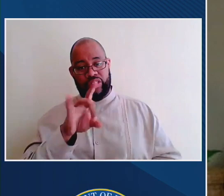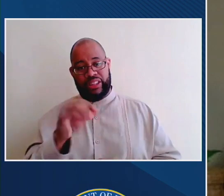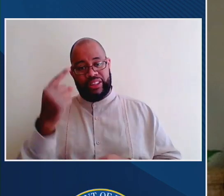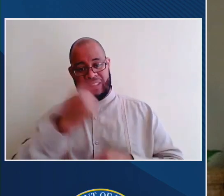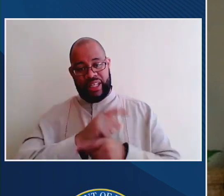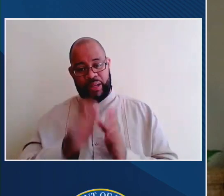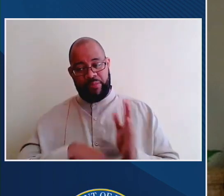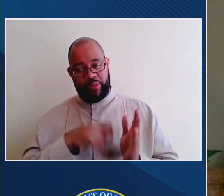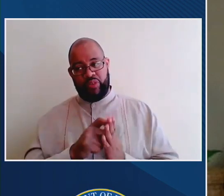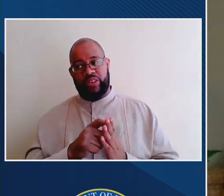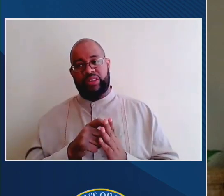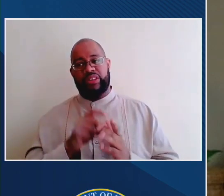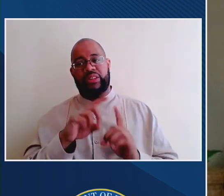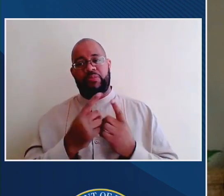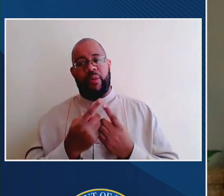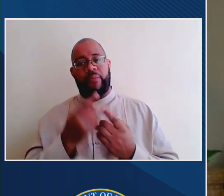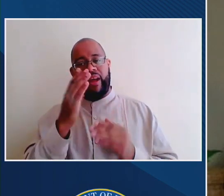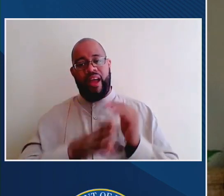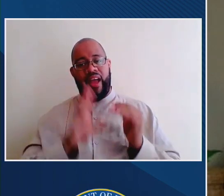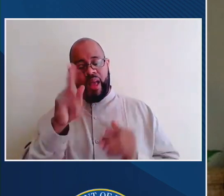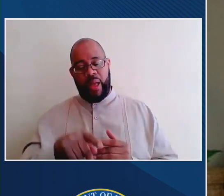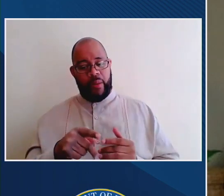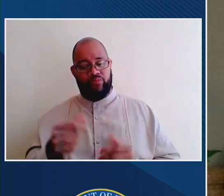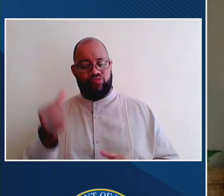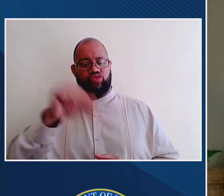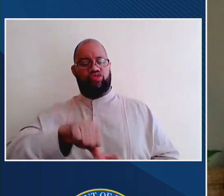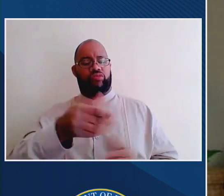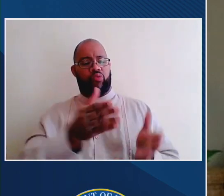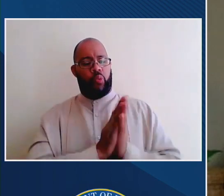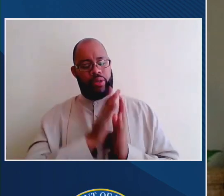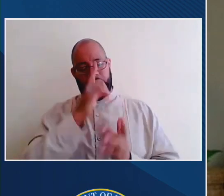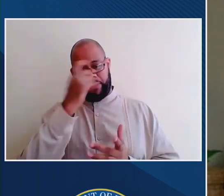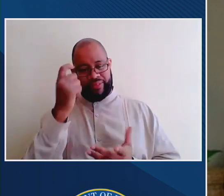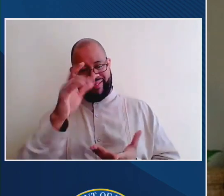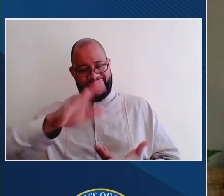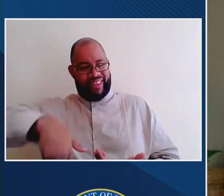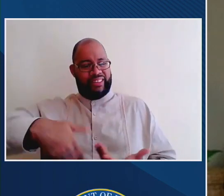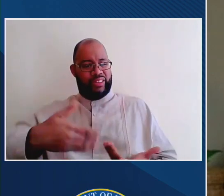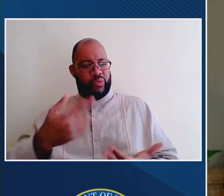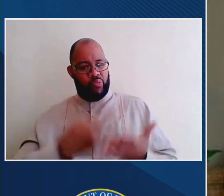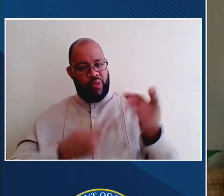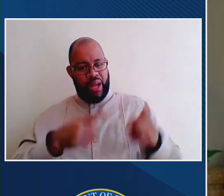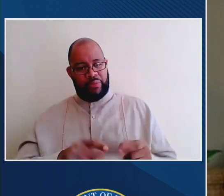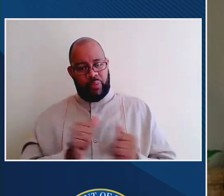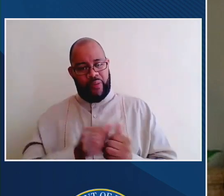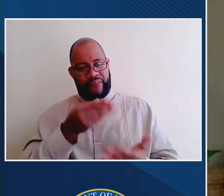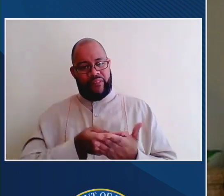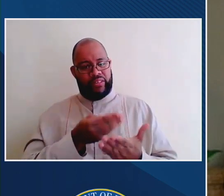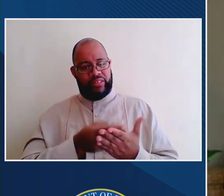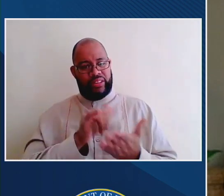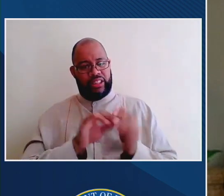Department ends up rejecting the request because it's late. What happens to the funds that were dispersed to the student?